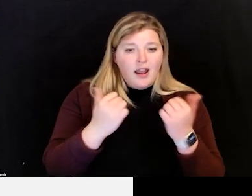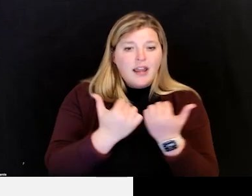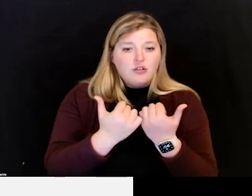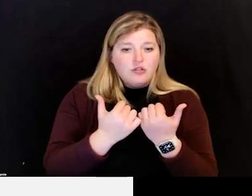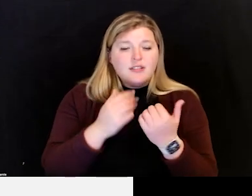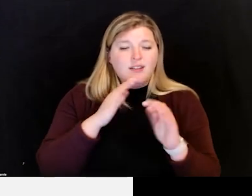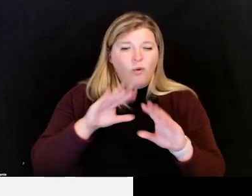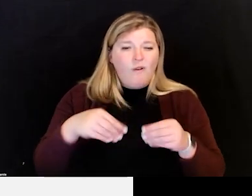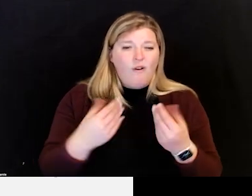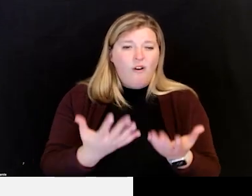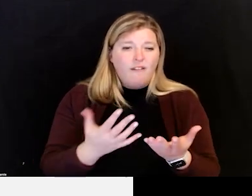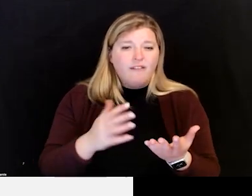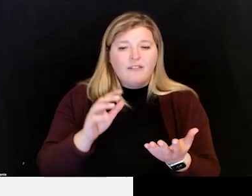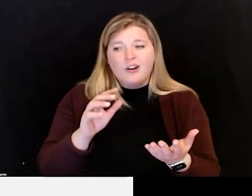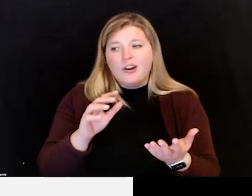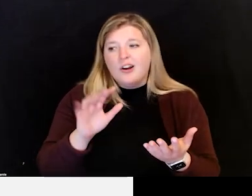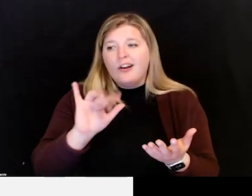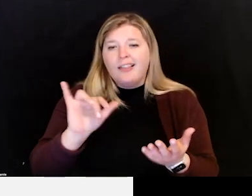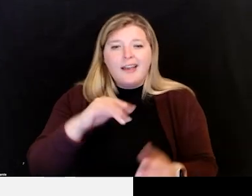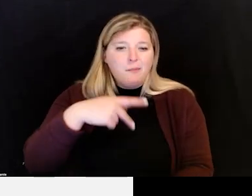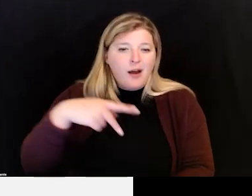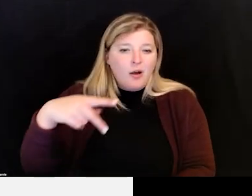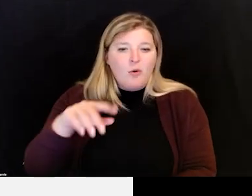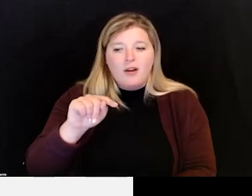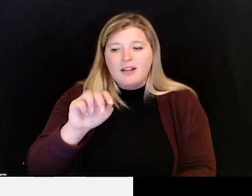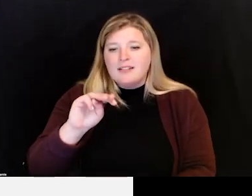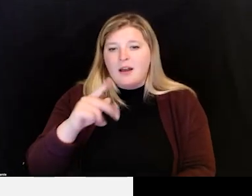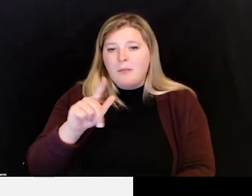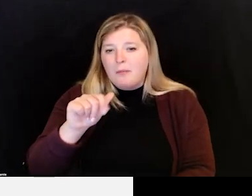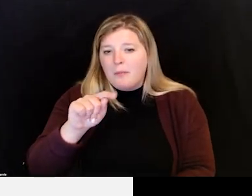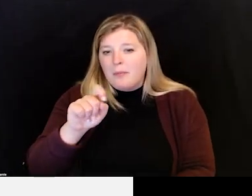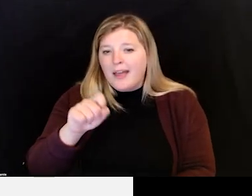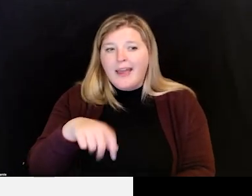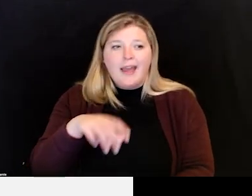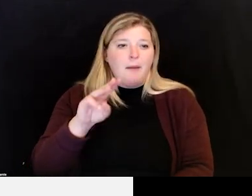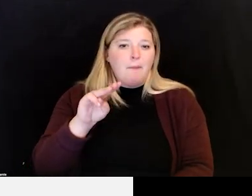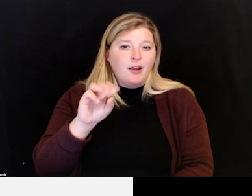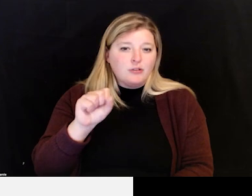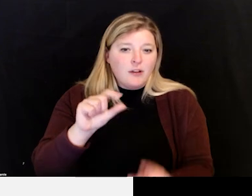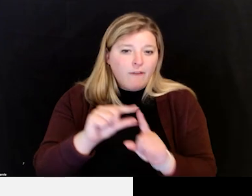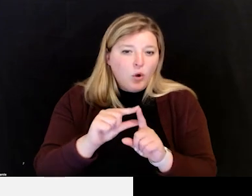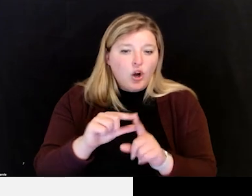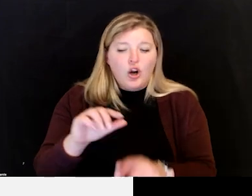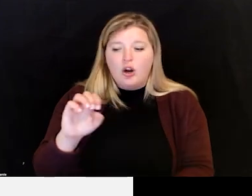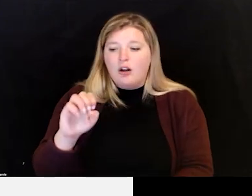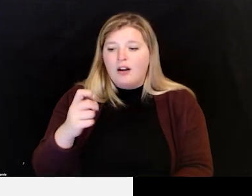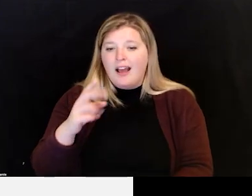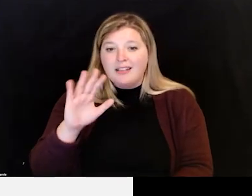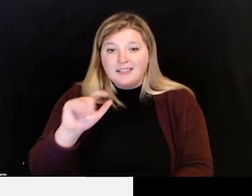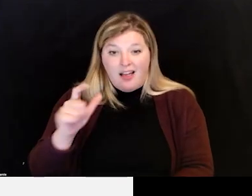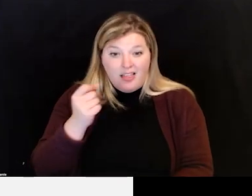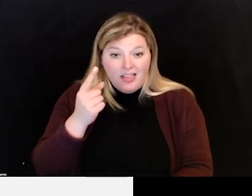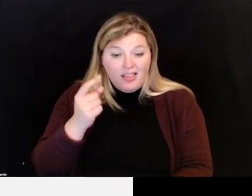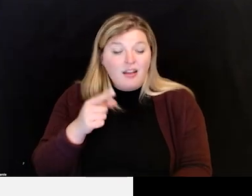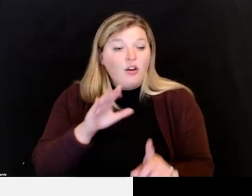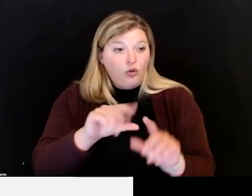for PowerPoint, Microsoft Word, maybe even Excel. And these have been vetted for accessibility.